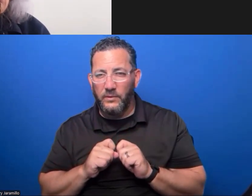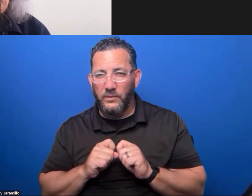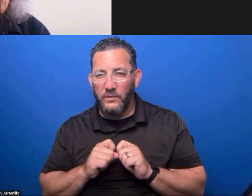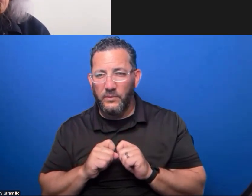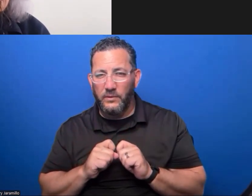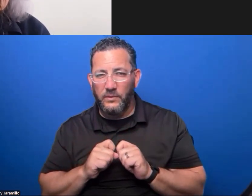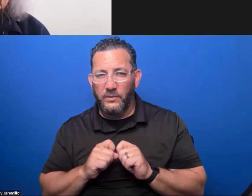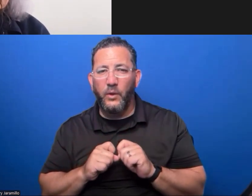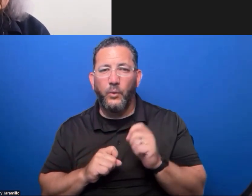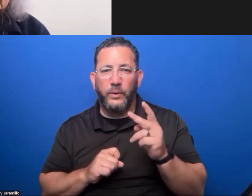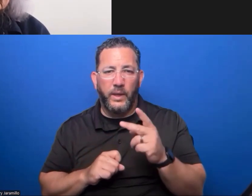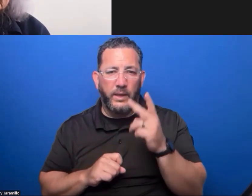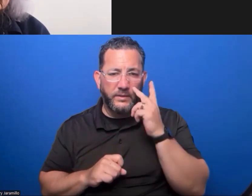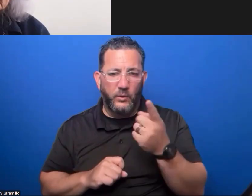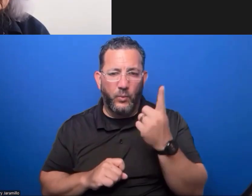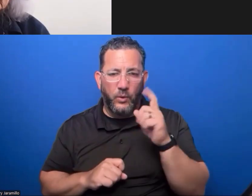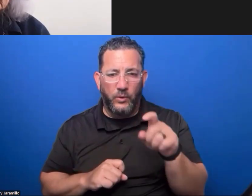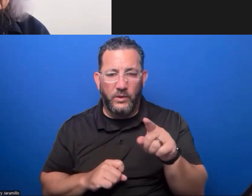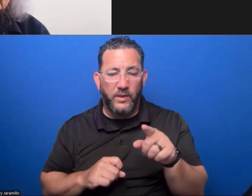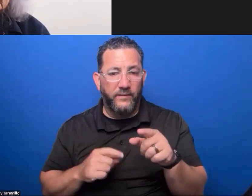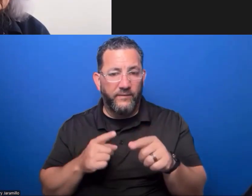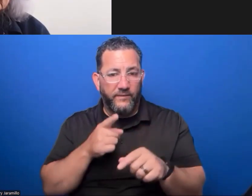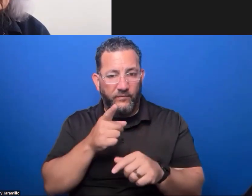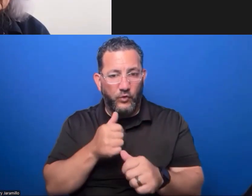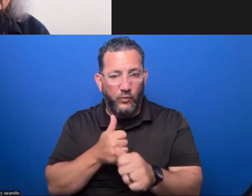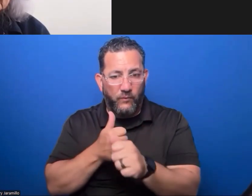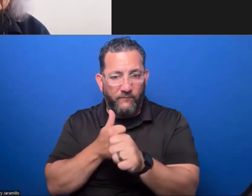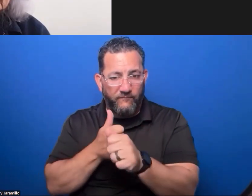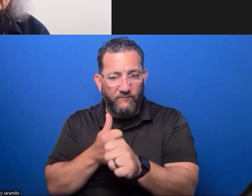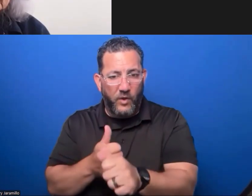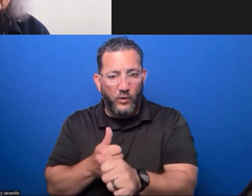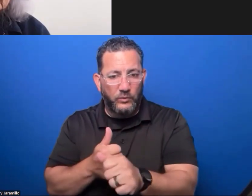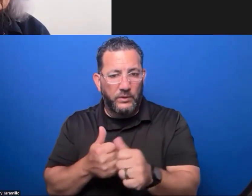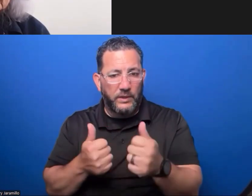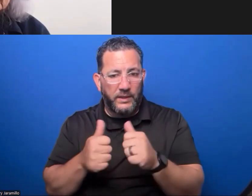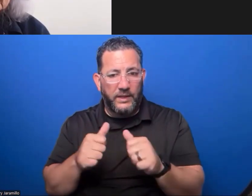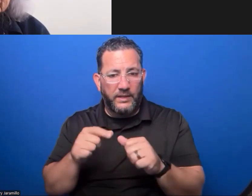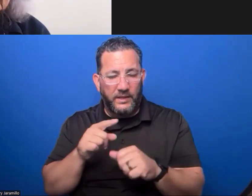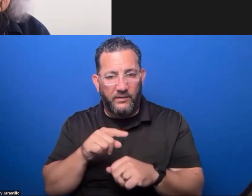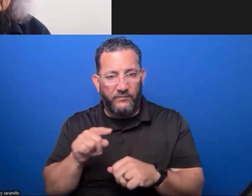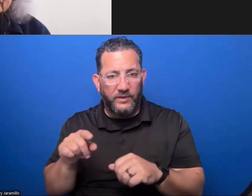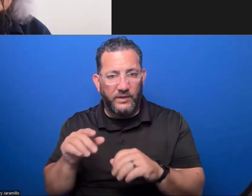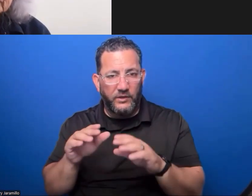there is one. Have you followed any of these any of these